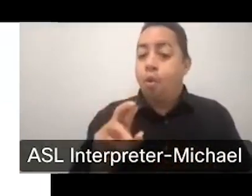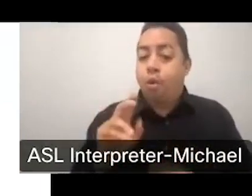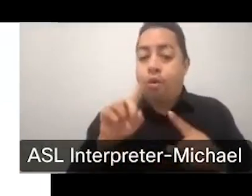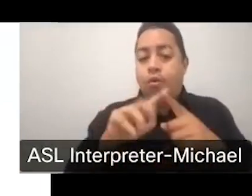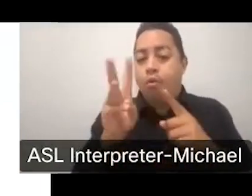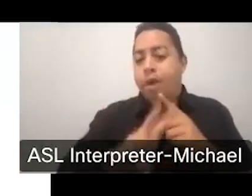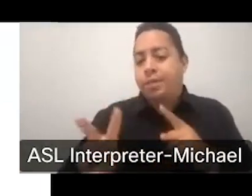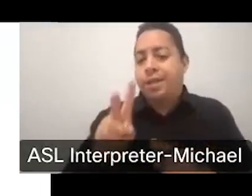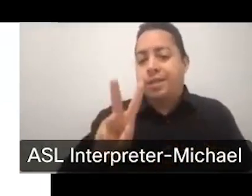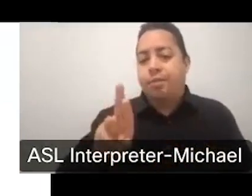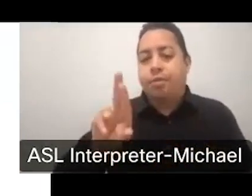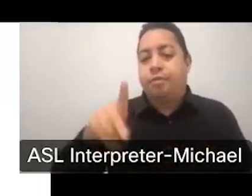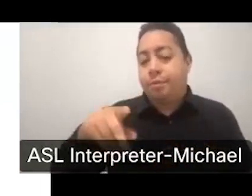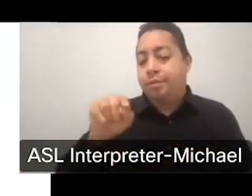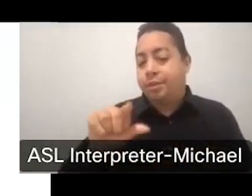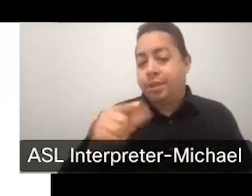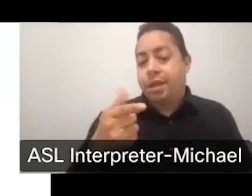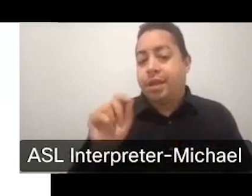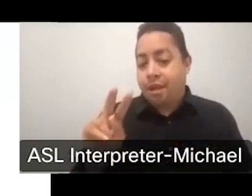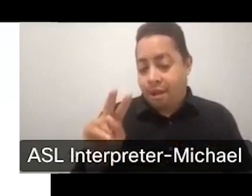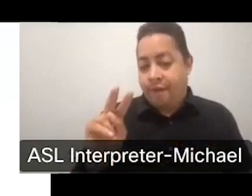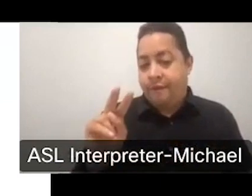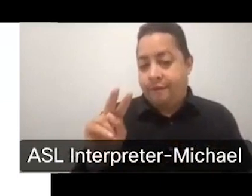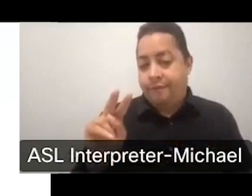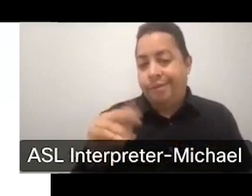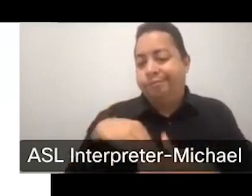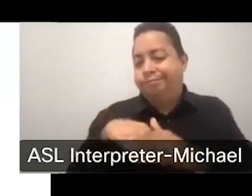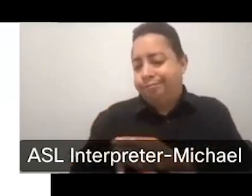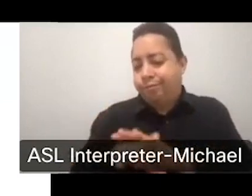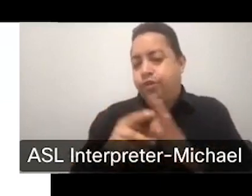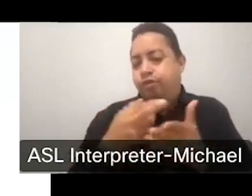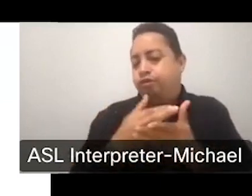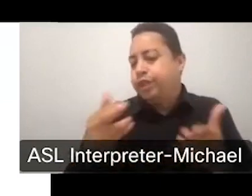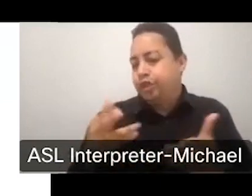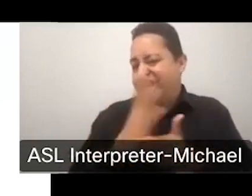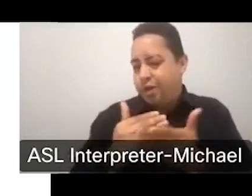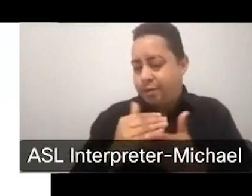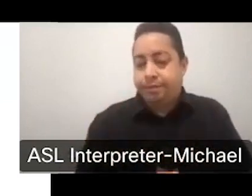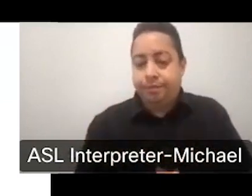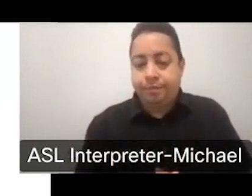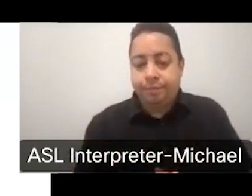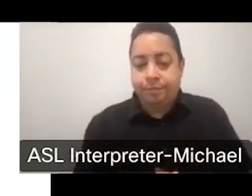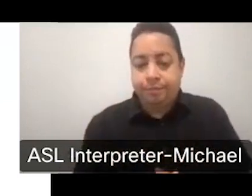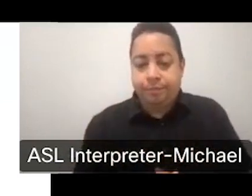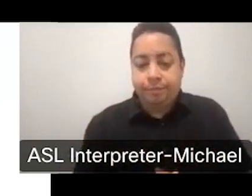As noted earlier, we also have more videos about the WRP, so keep watching! Thanks again for tuning in!